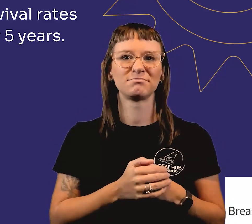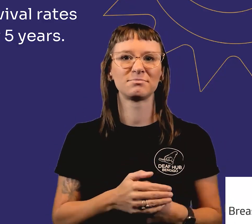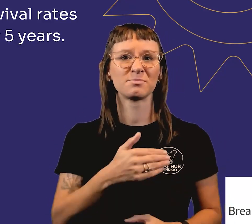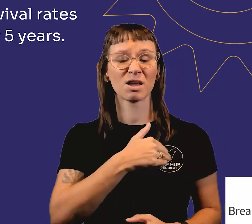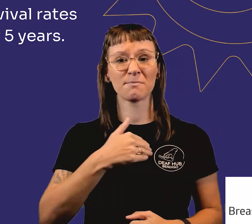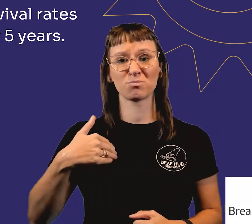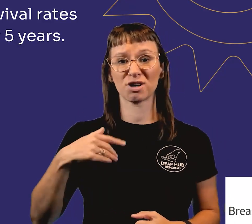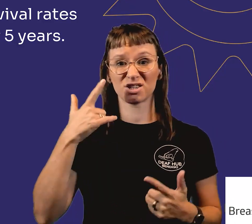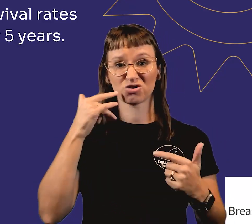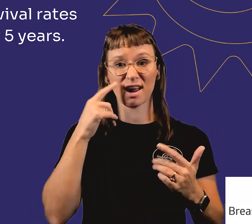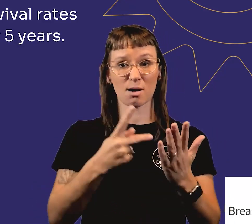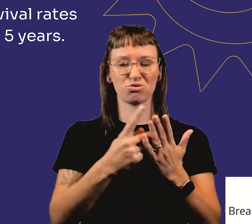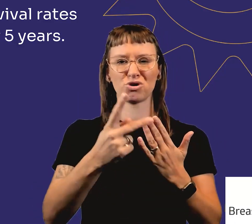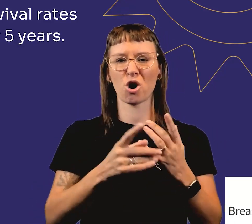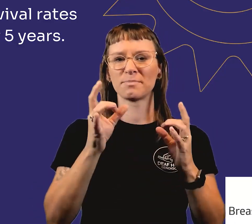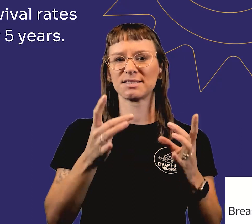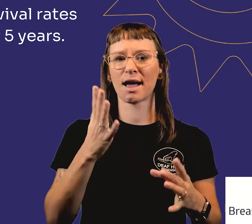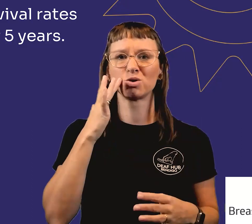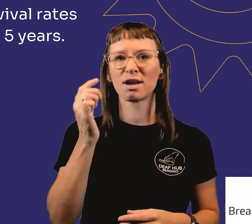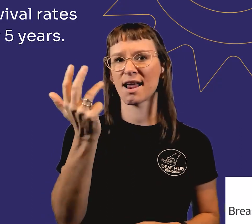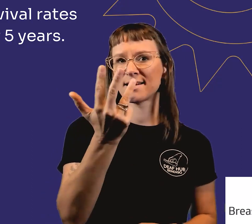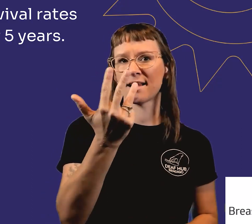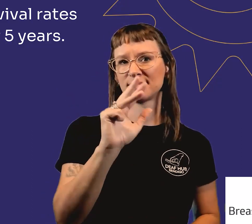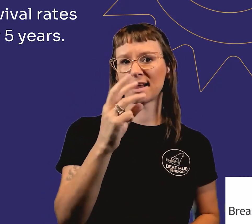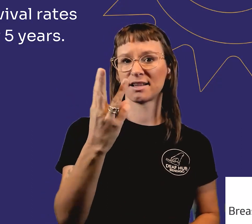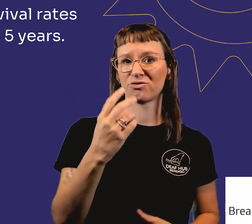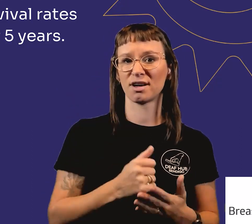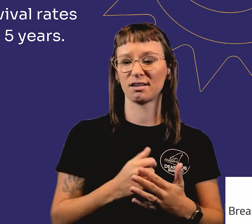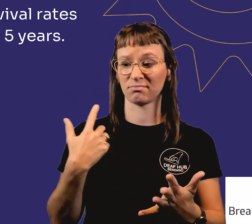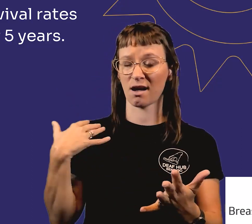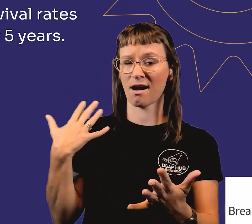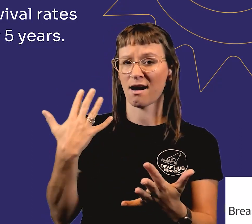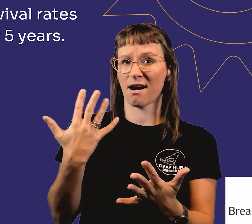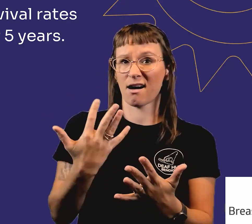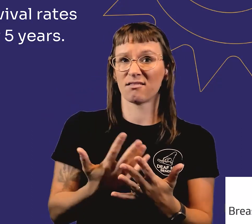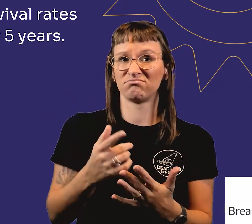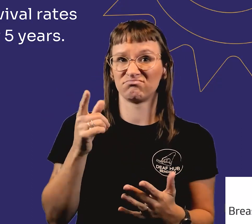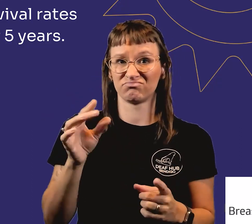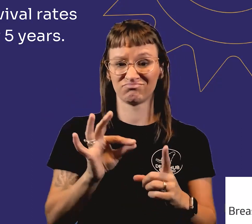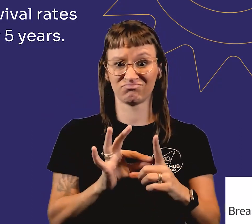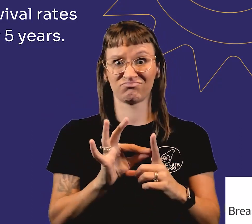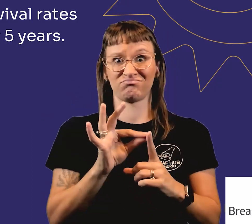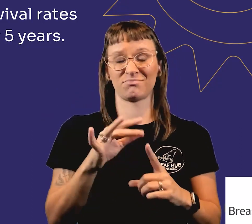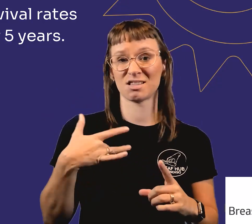program commenced in 1993 the five-year survival rate has improved by 30 percent.